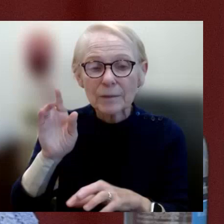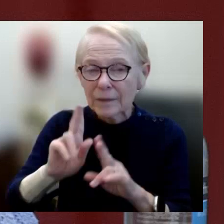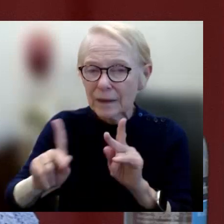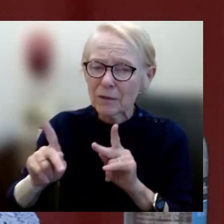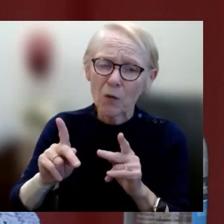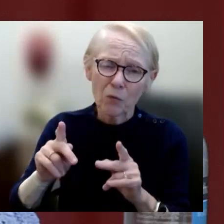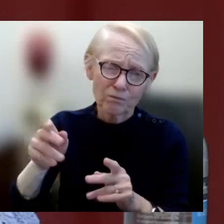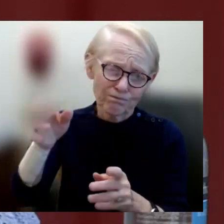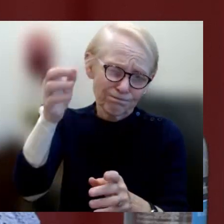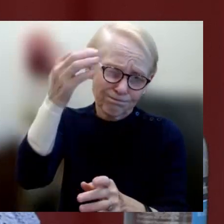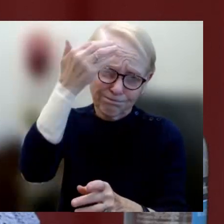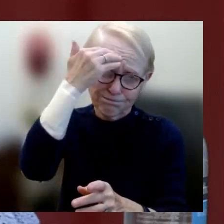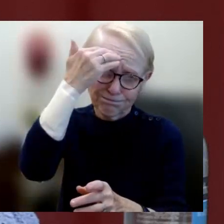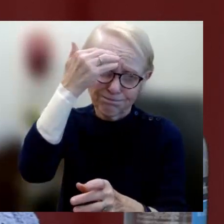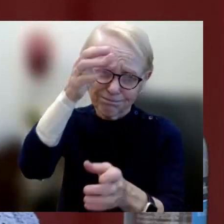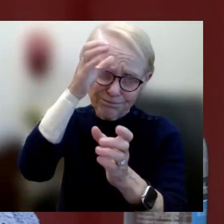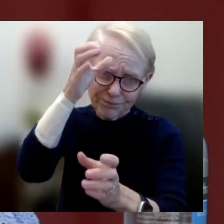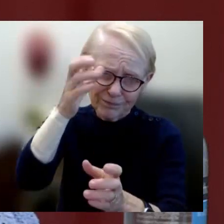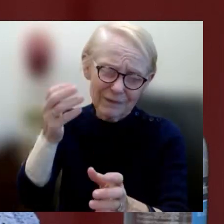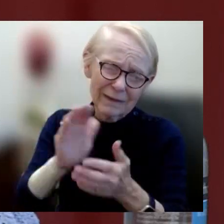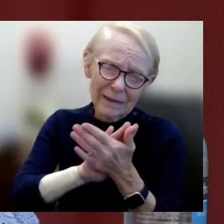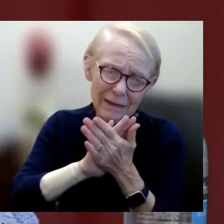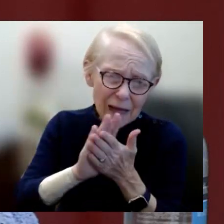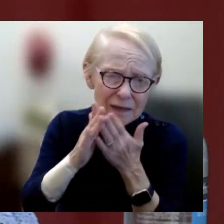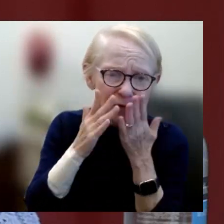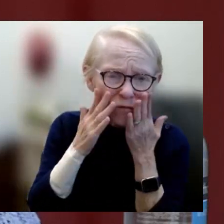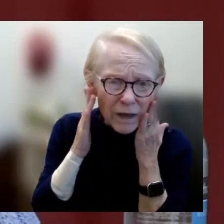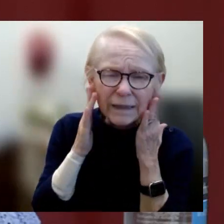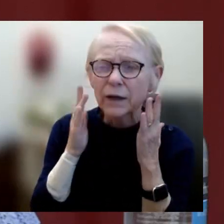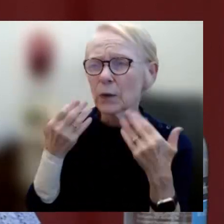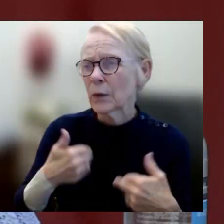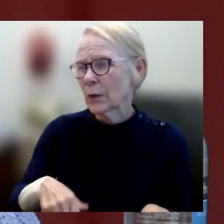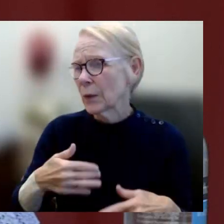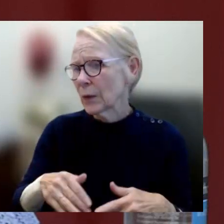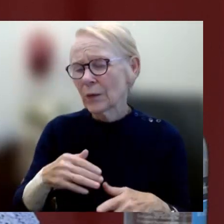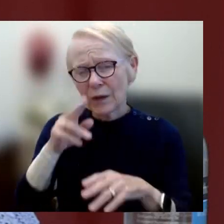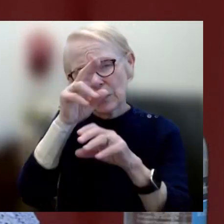they're very very nice so if you have any questions they're so used to questions as well